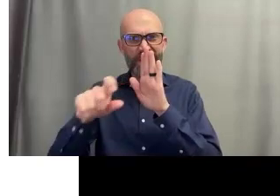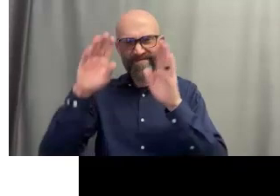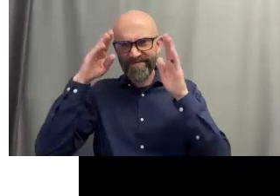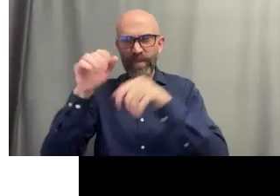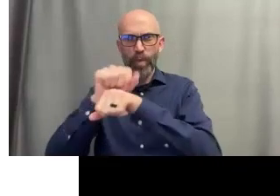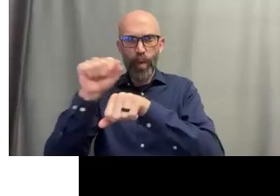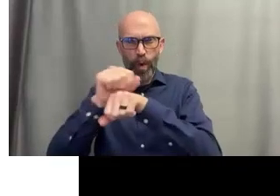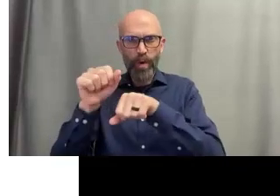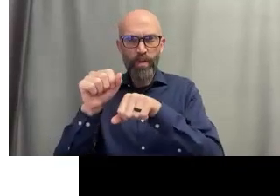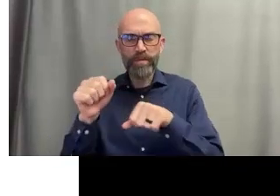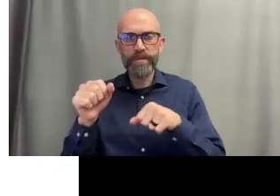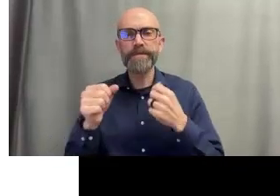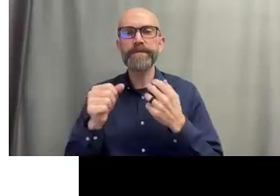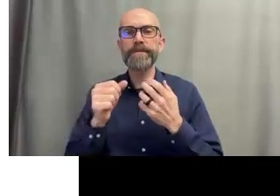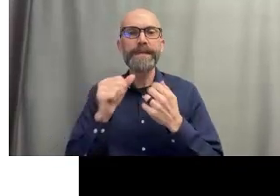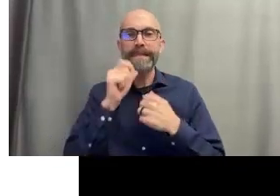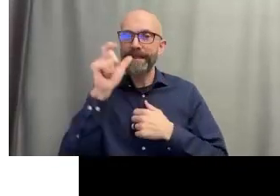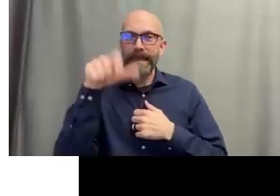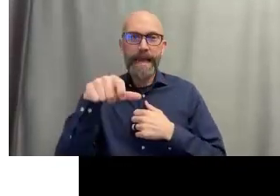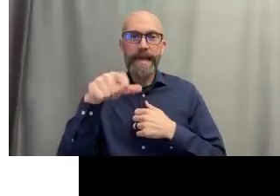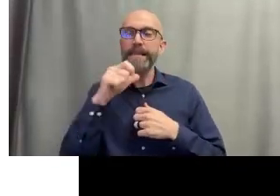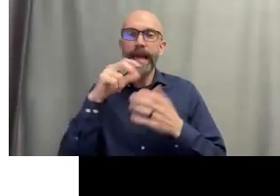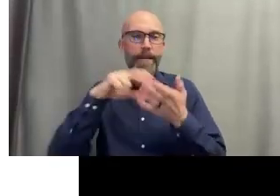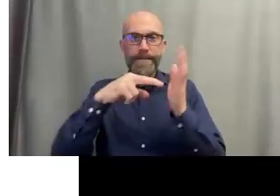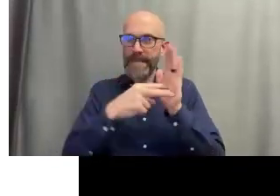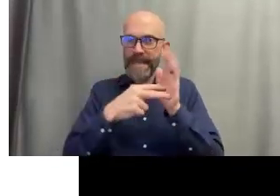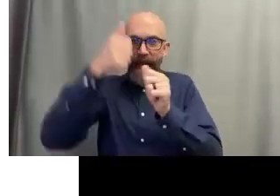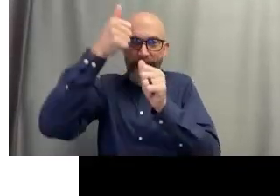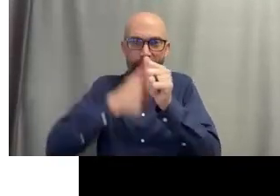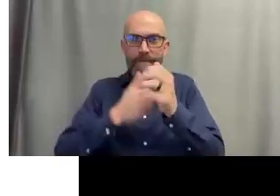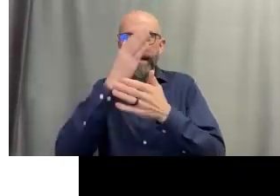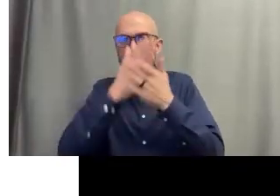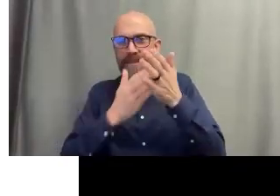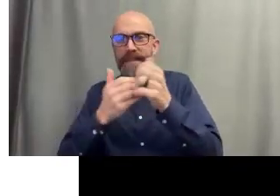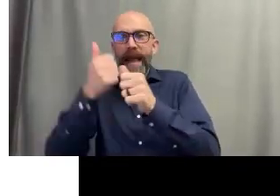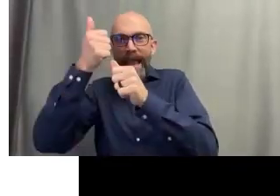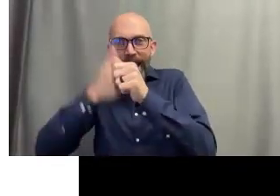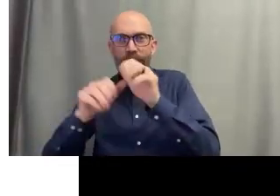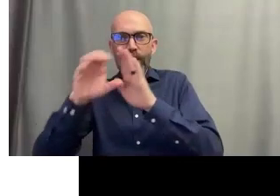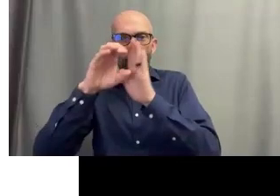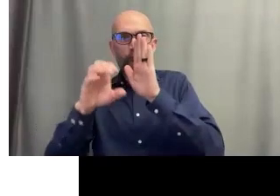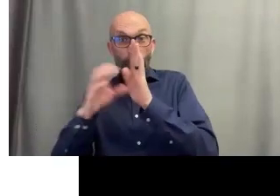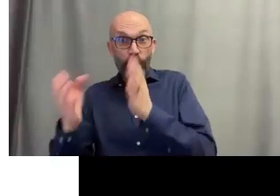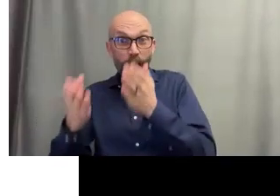It doesn't mean that every single section of every single course that's offered has to be zero cost.